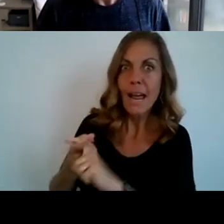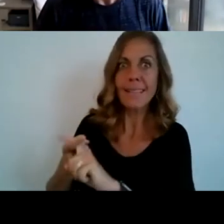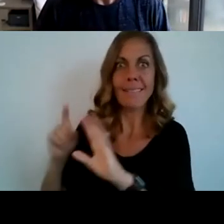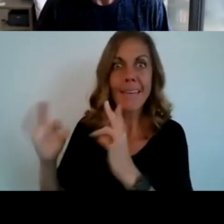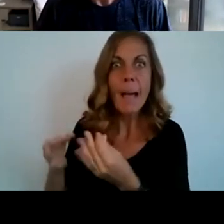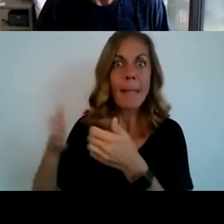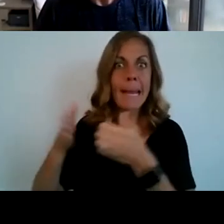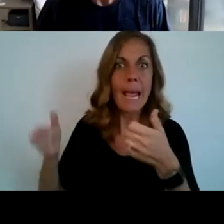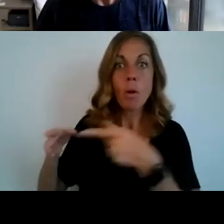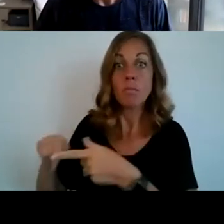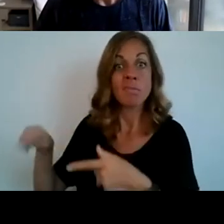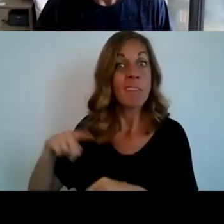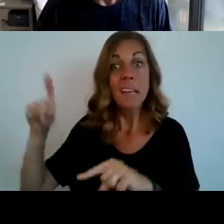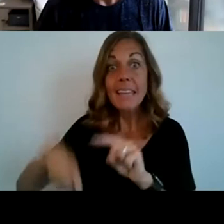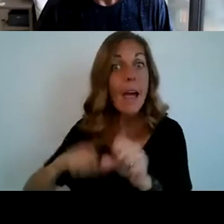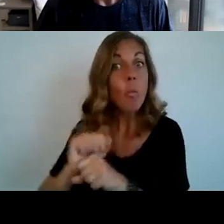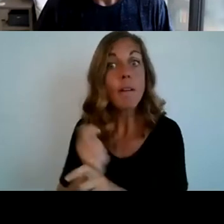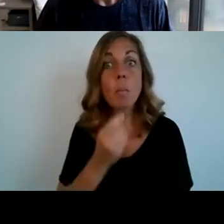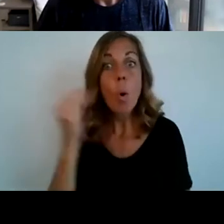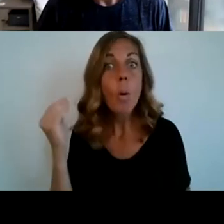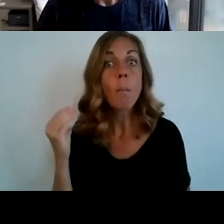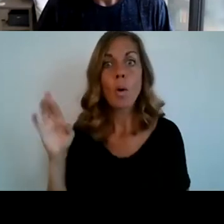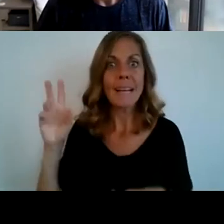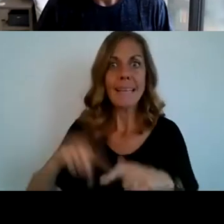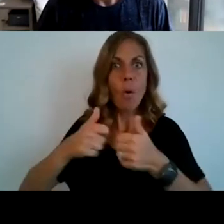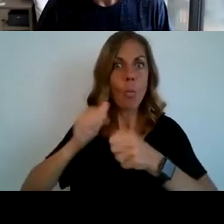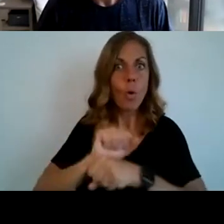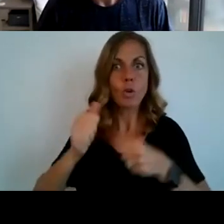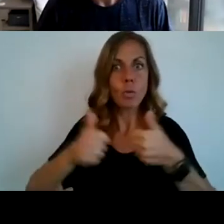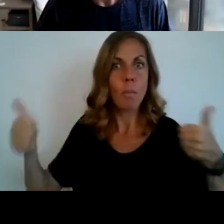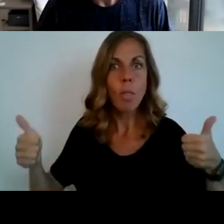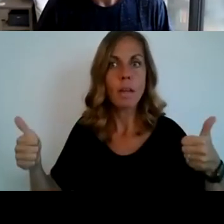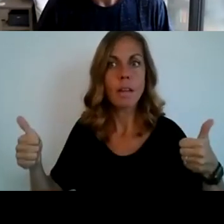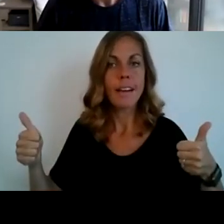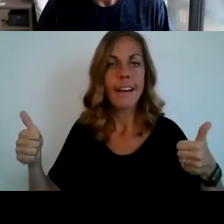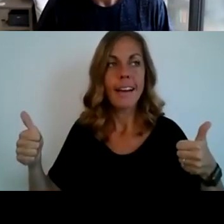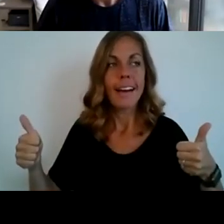to work, you know, from home or remotely, for example, you know, as as economies start